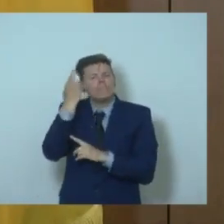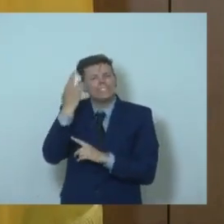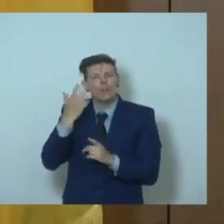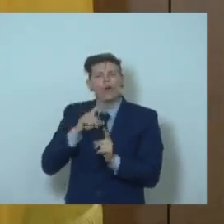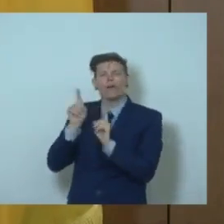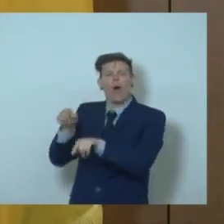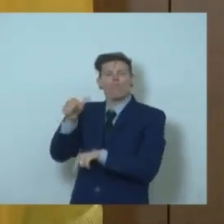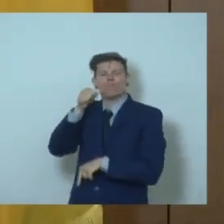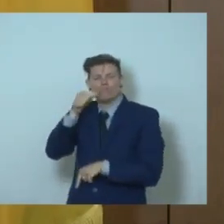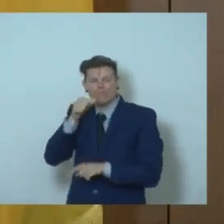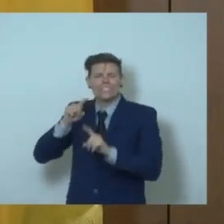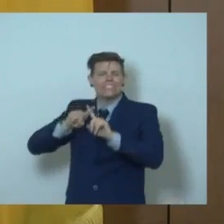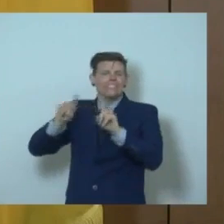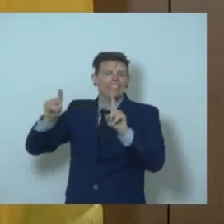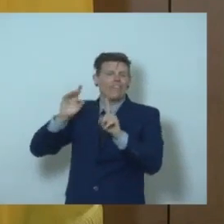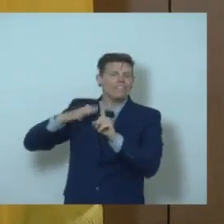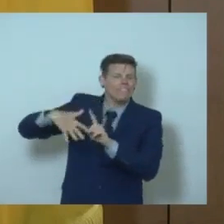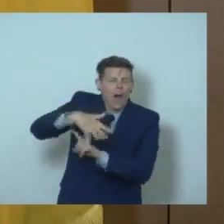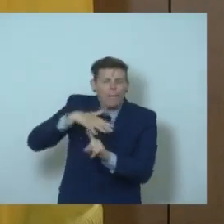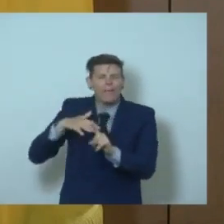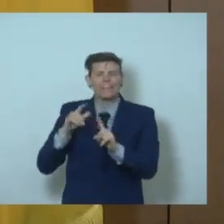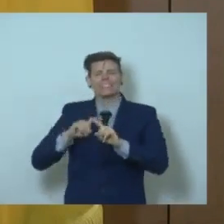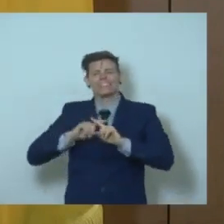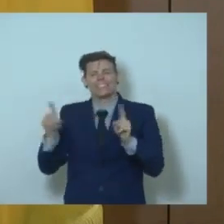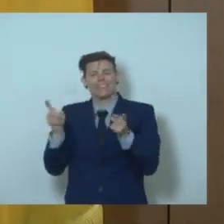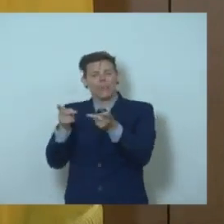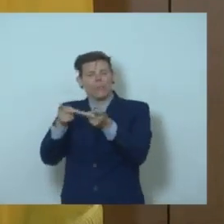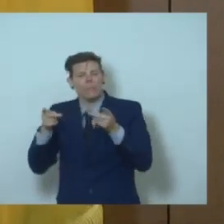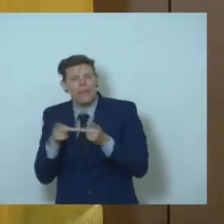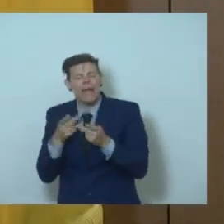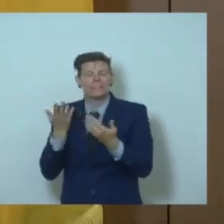IT’S JUST THAT THAT’S WE GO TO A BAR.